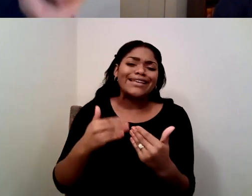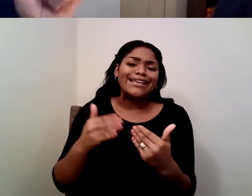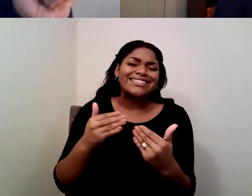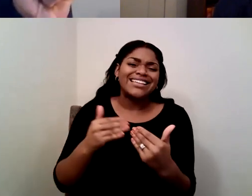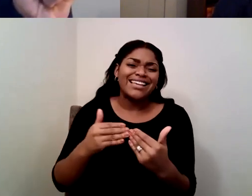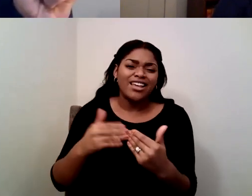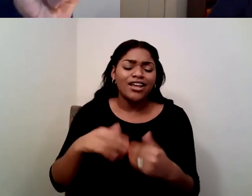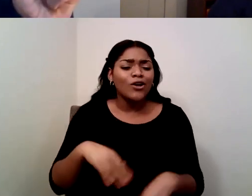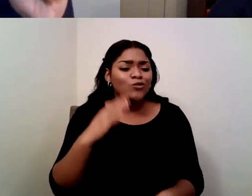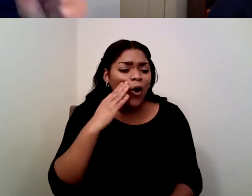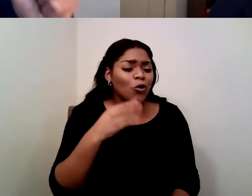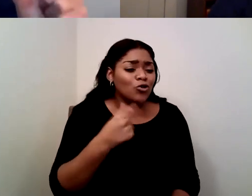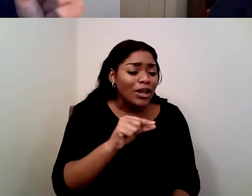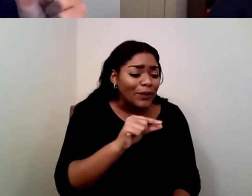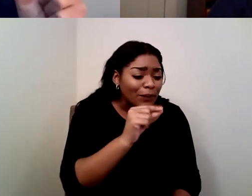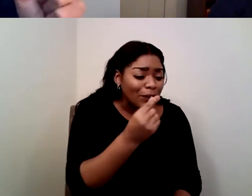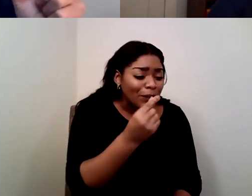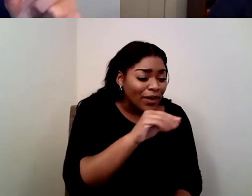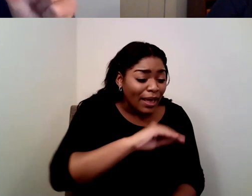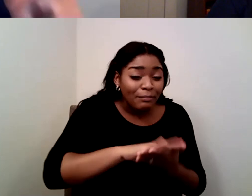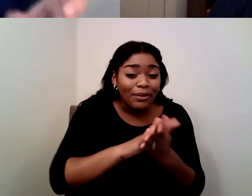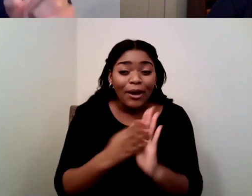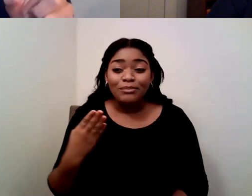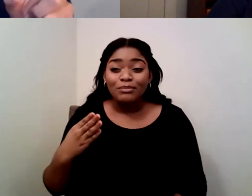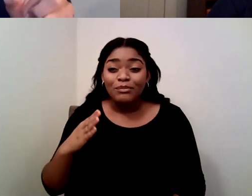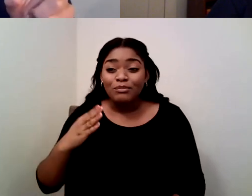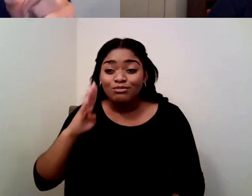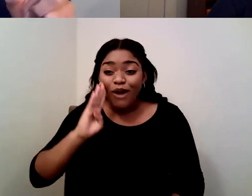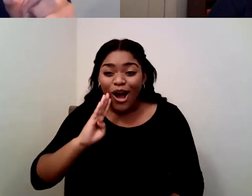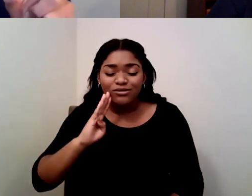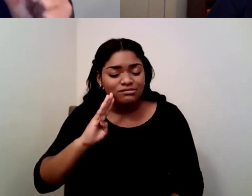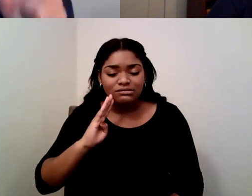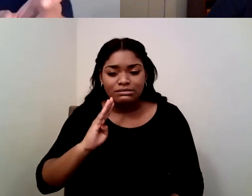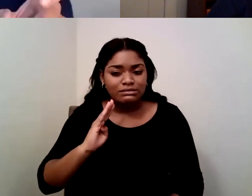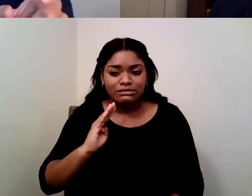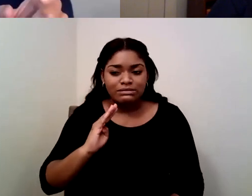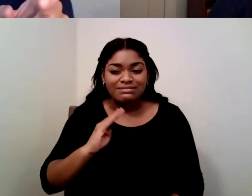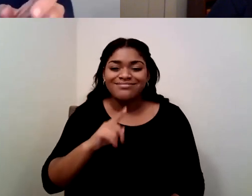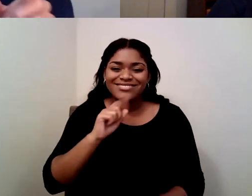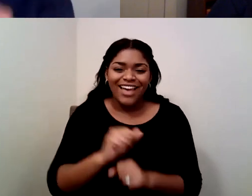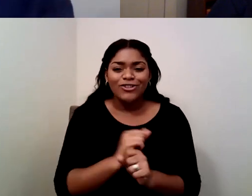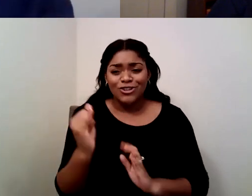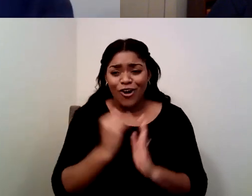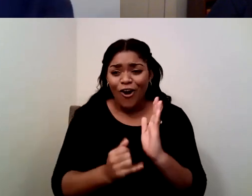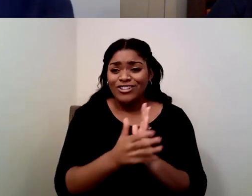You take a green seed and you turn it brown. But I will tell you it is an art and a science